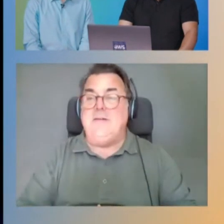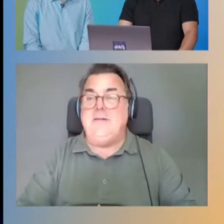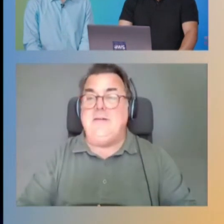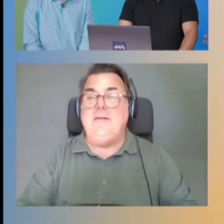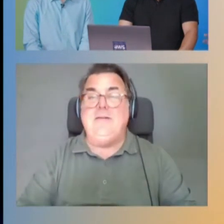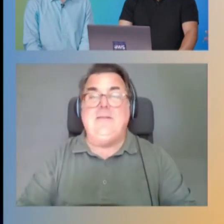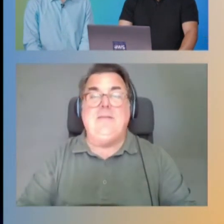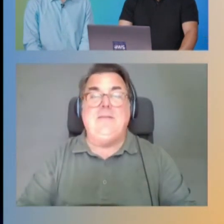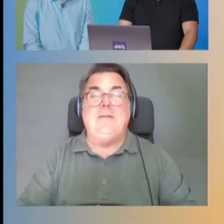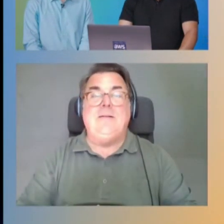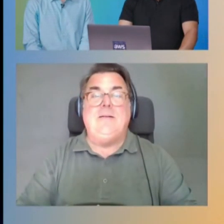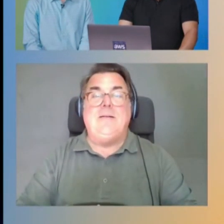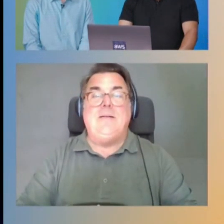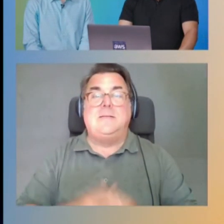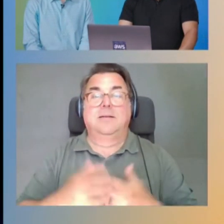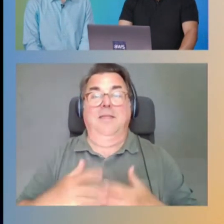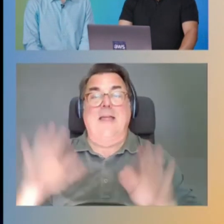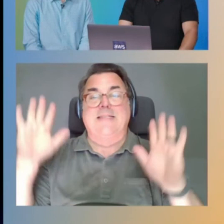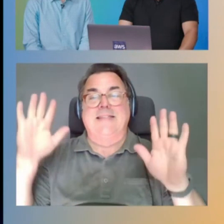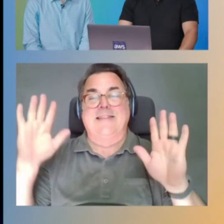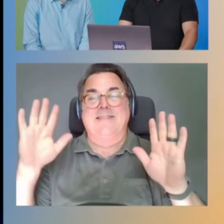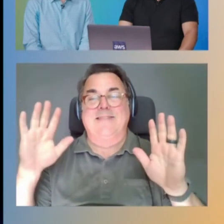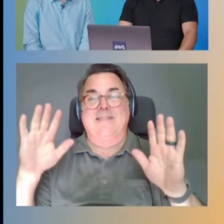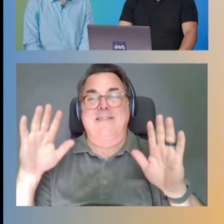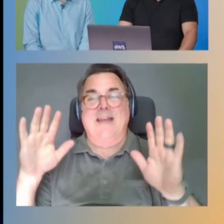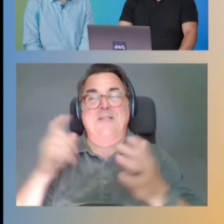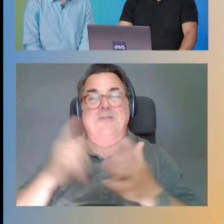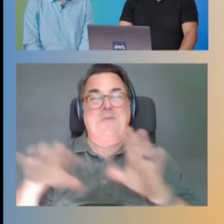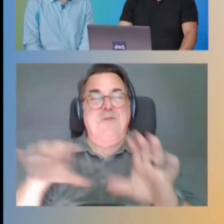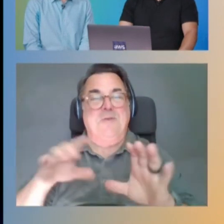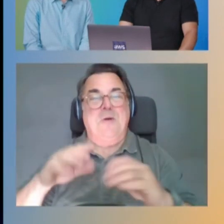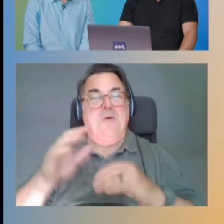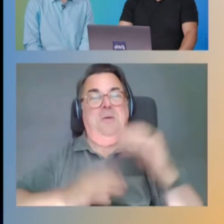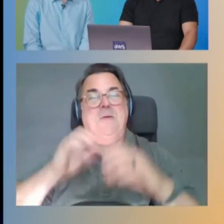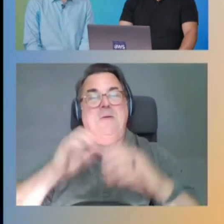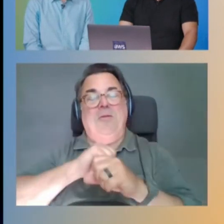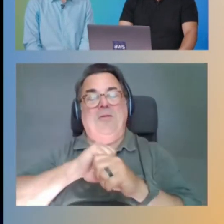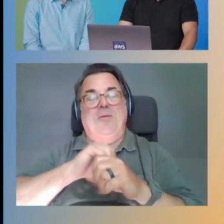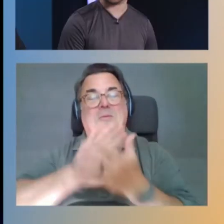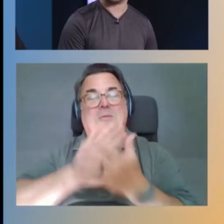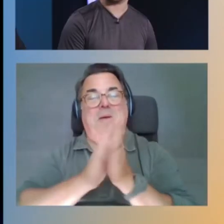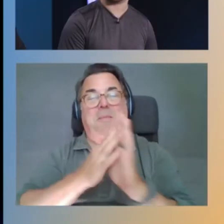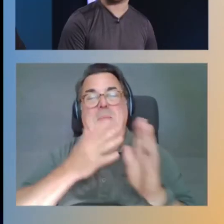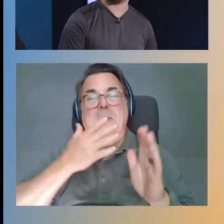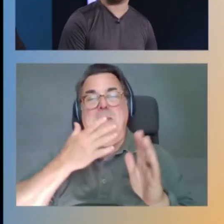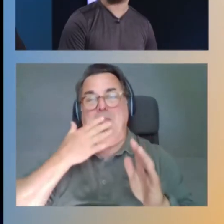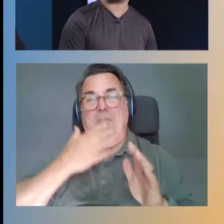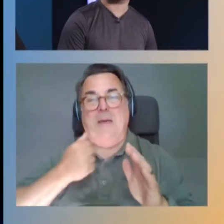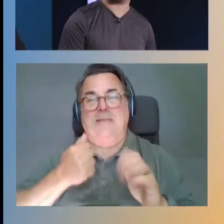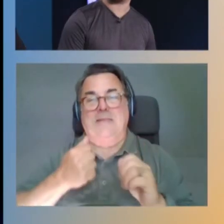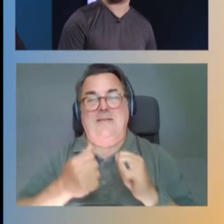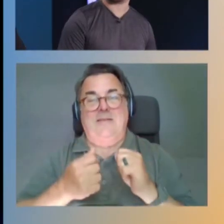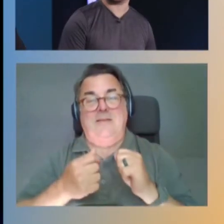That's it, that's how we built Trn1, we built it to be the most cost efficient deep learning training platform in the cloud and we're super excited